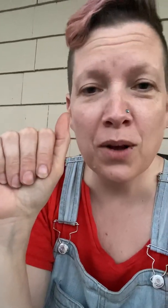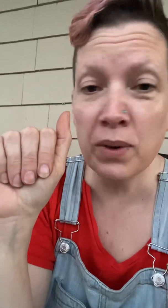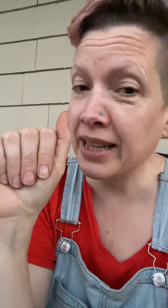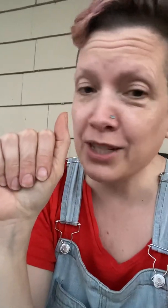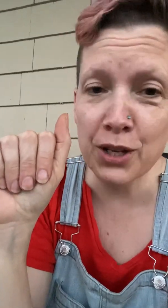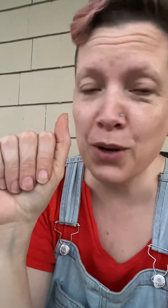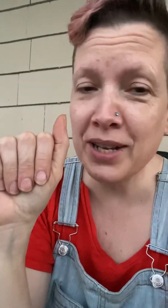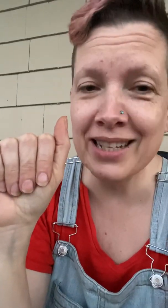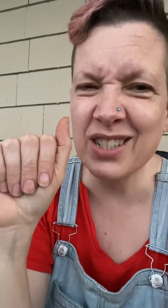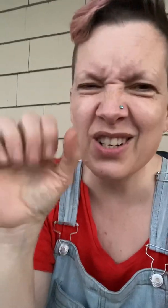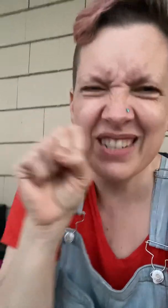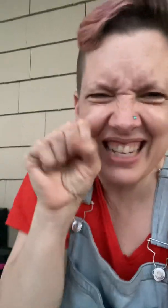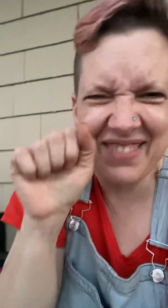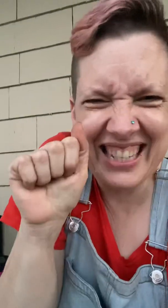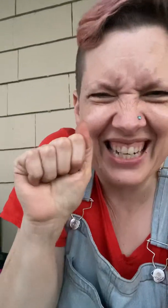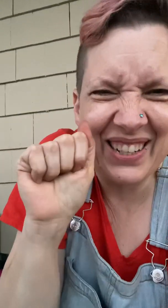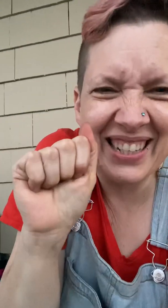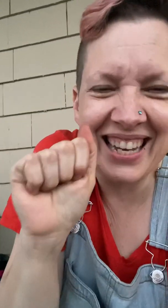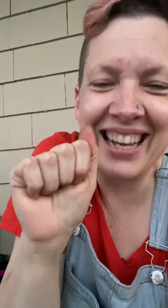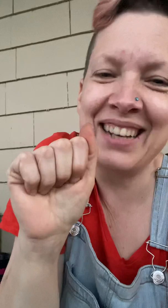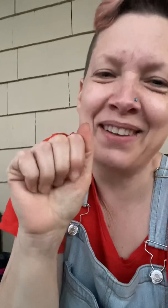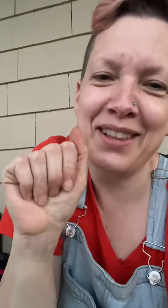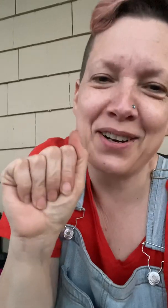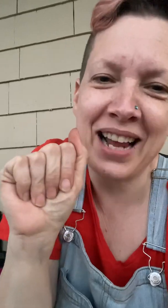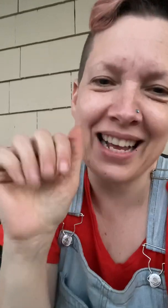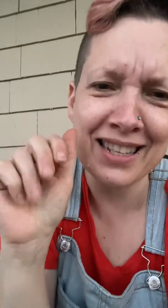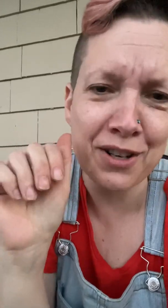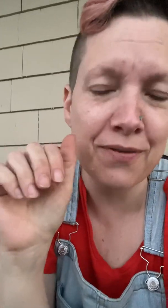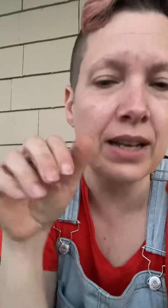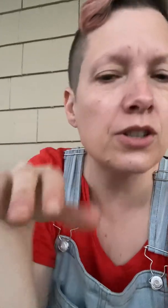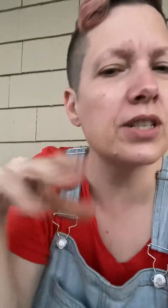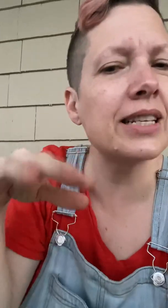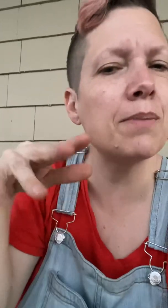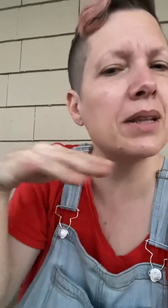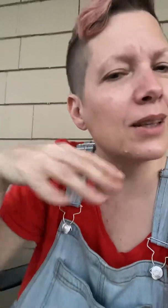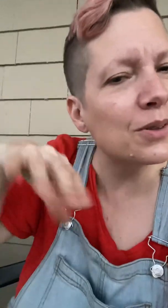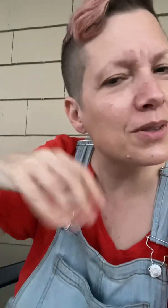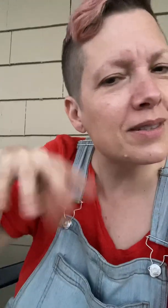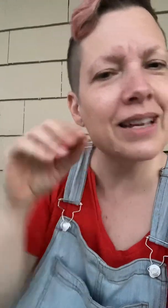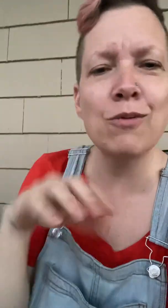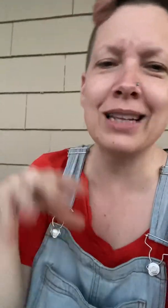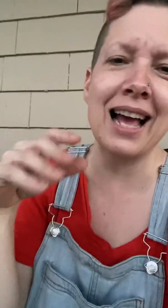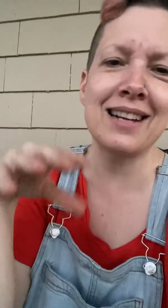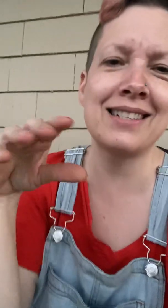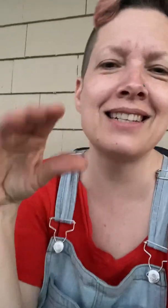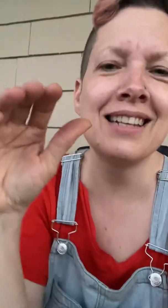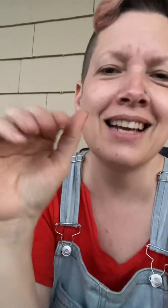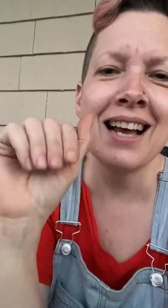One thing to know is, you don't have to get all tight with your hands and your fingers; just keep it loose and relaxed.